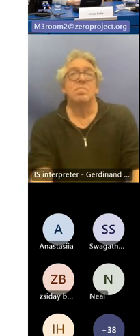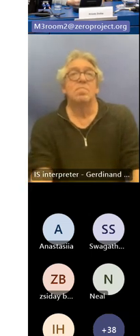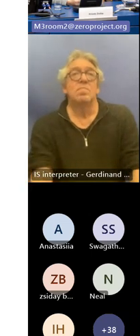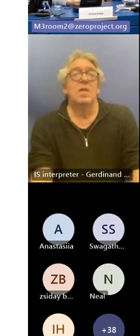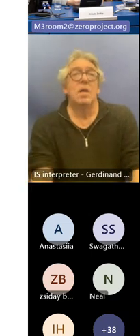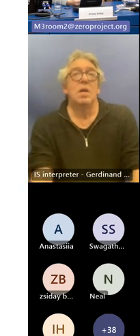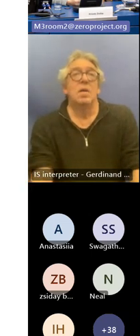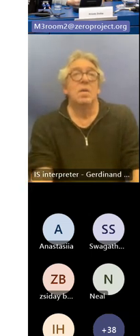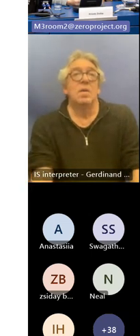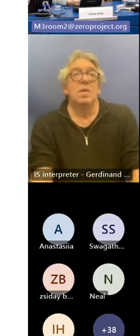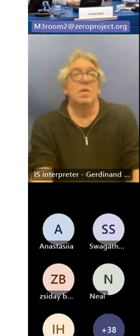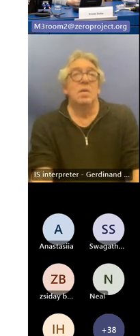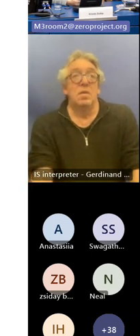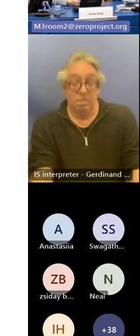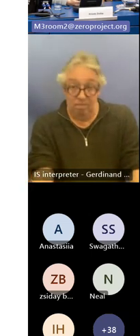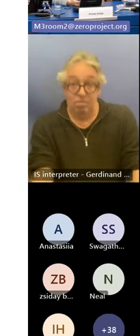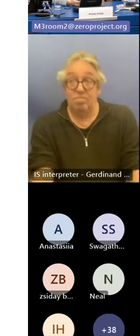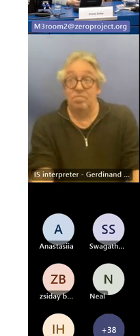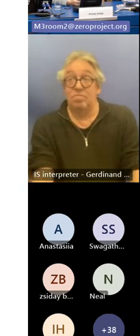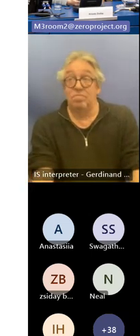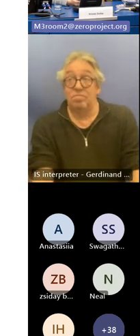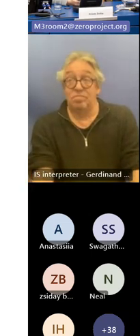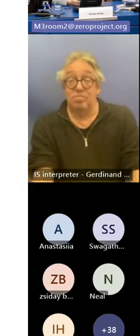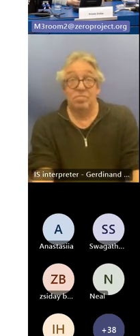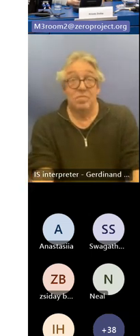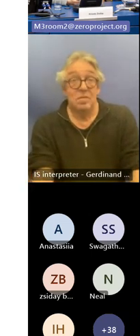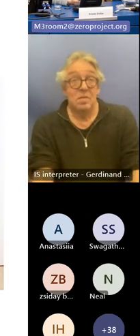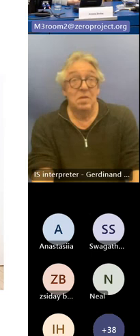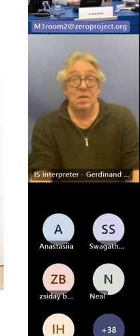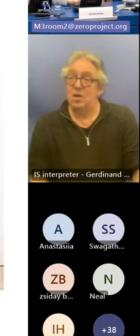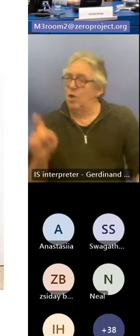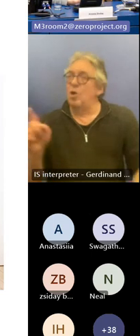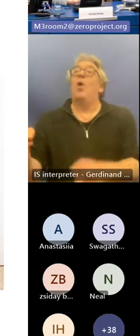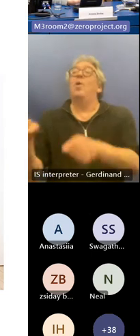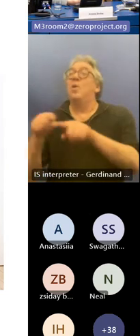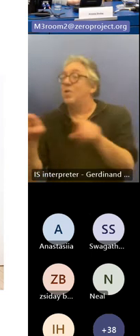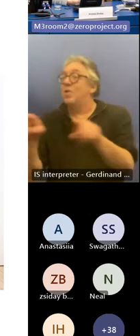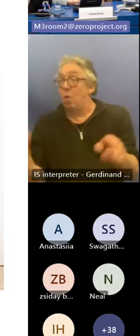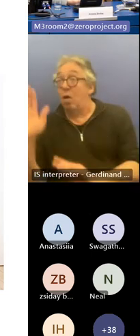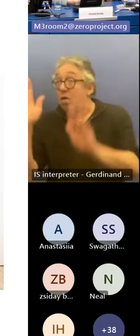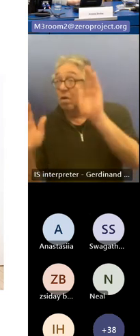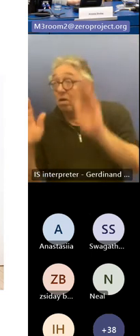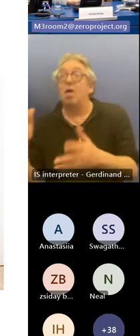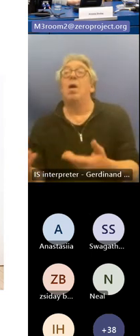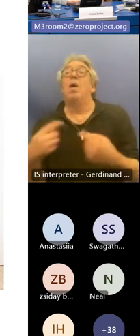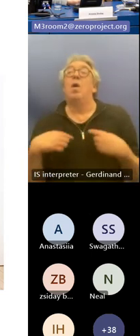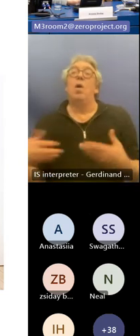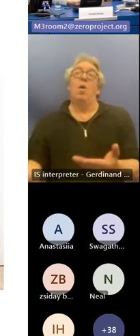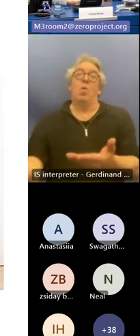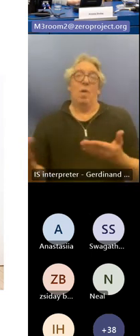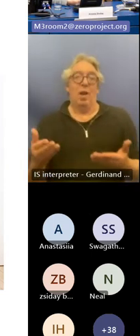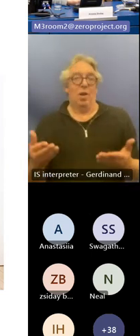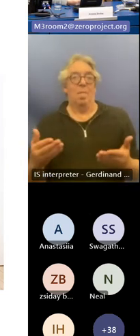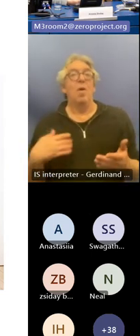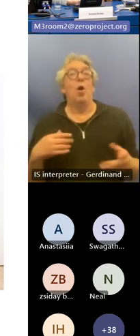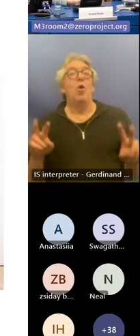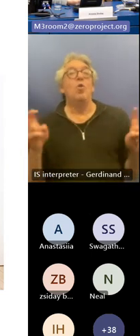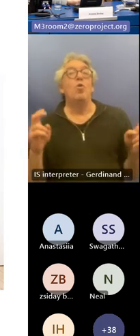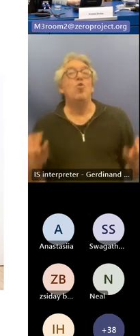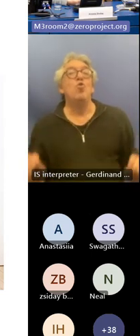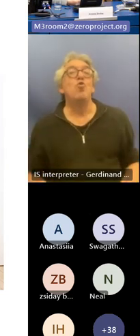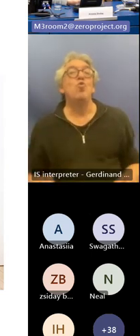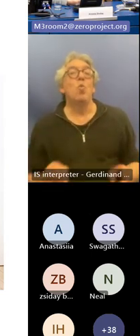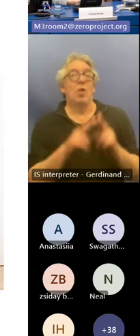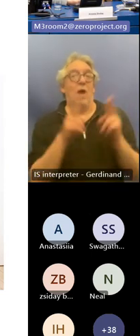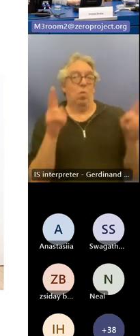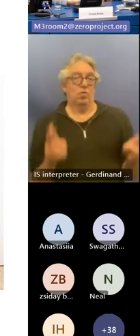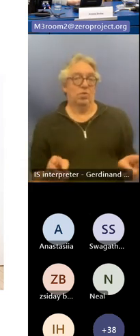all of you. These are actually the criteria to join. We do not ask for diagnosis,